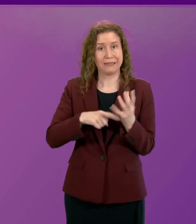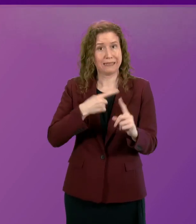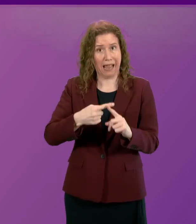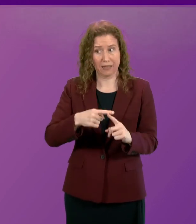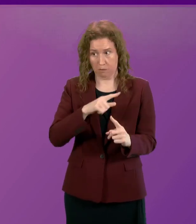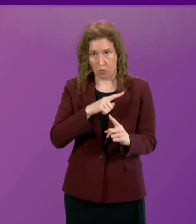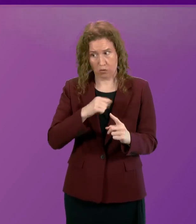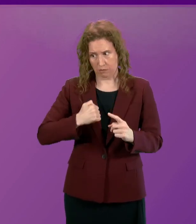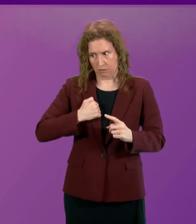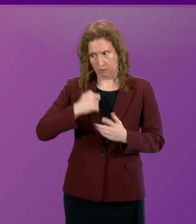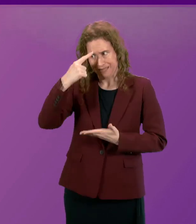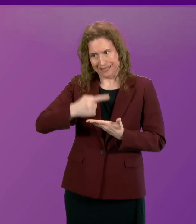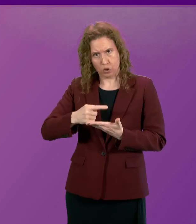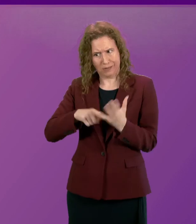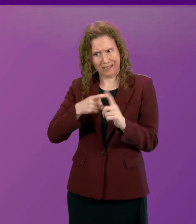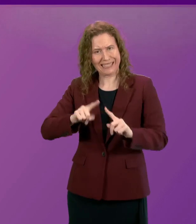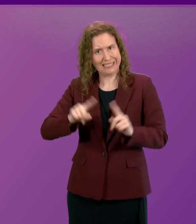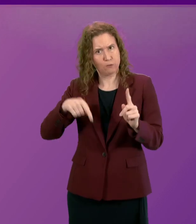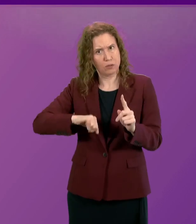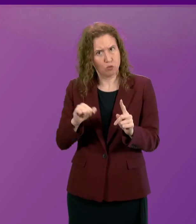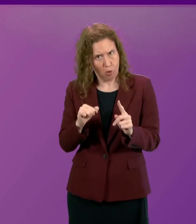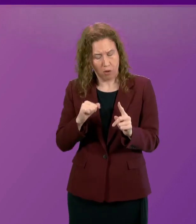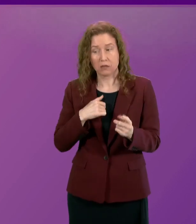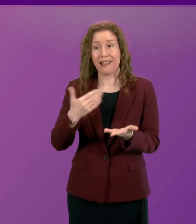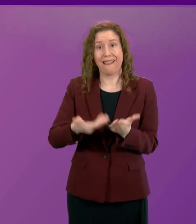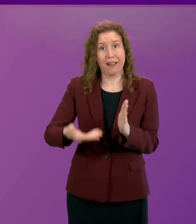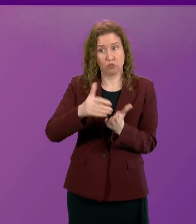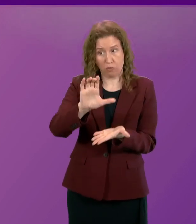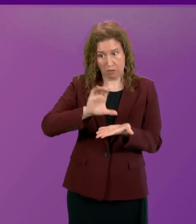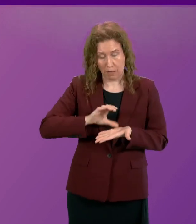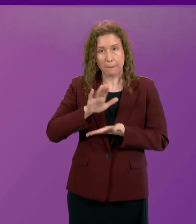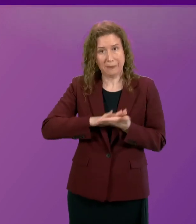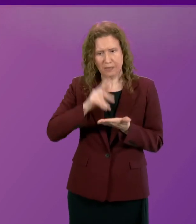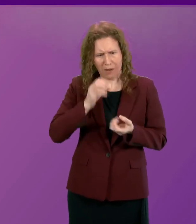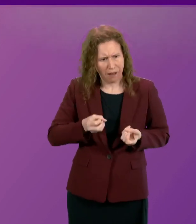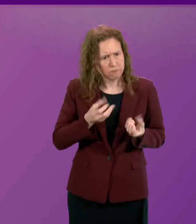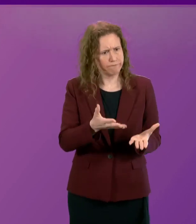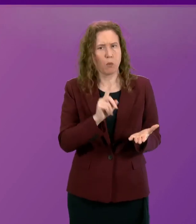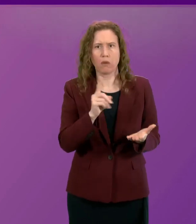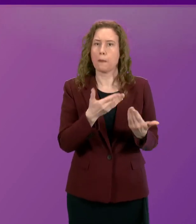the tax decisions that we have taken in Scotland enables us to invest in public services and other